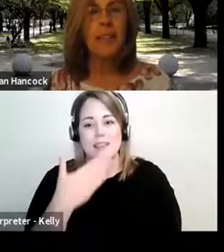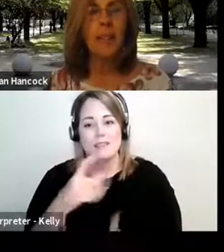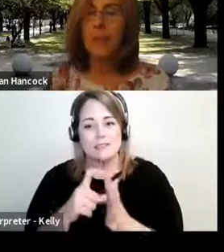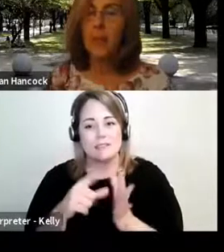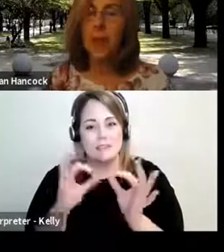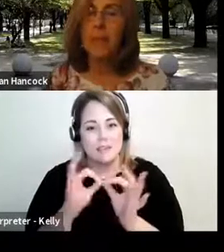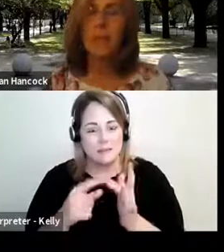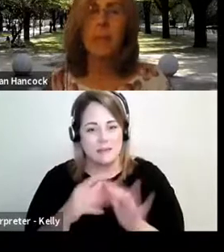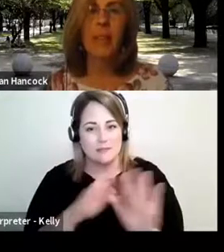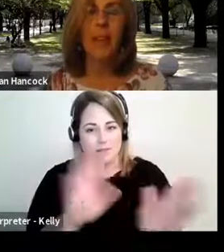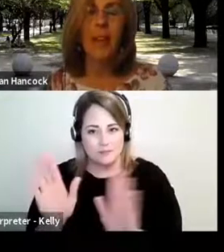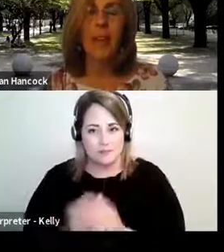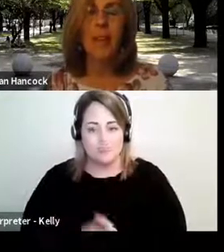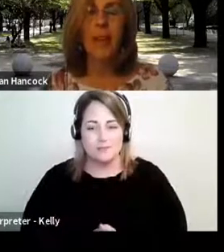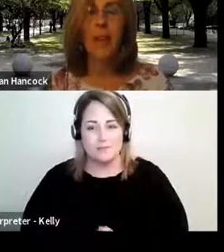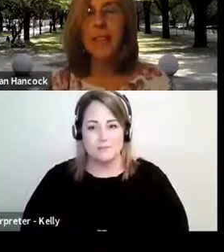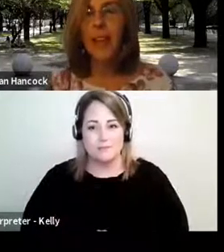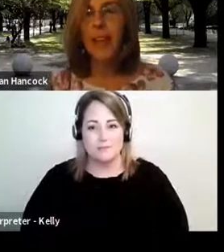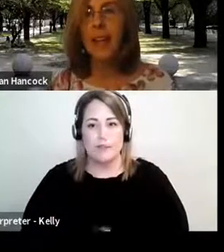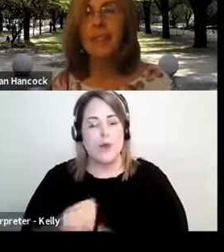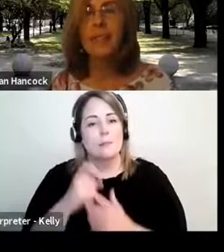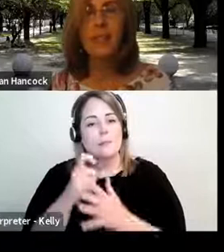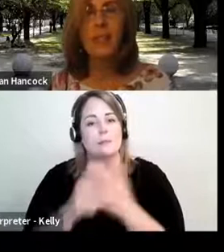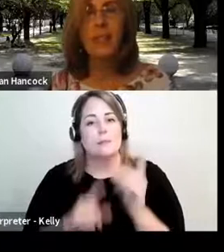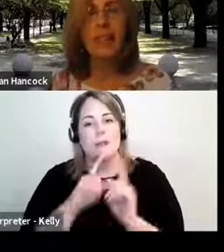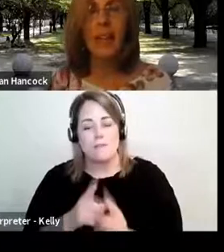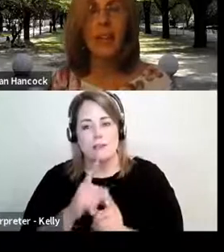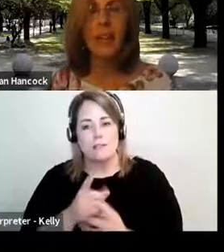yes, I'm a disability advisor at Access and Inclusion at the ANU